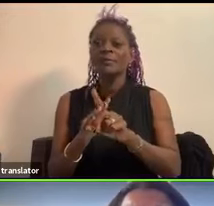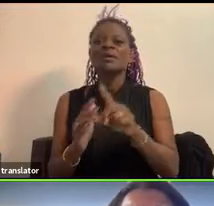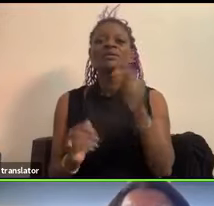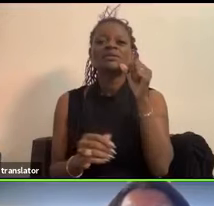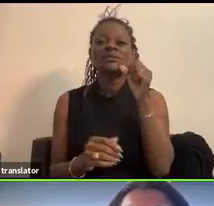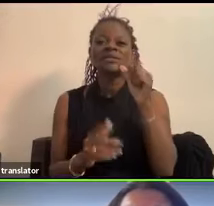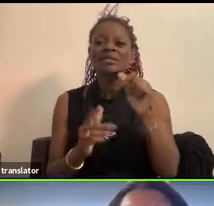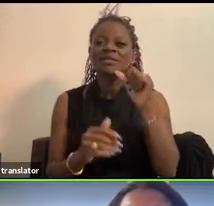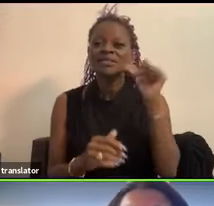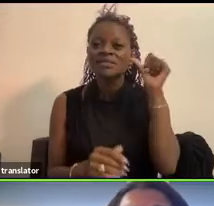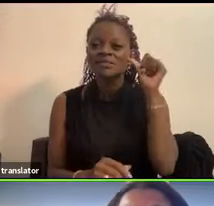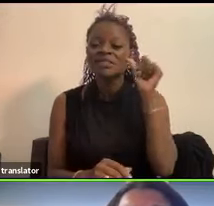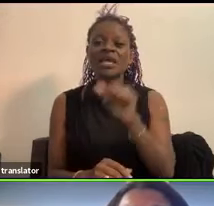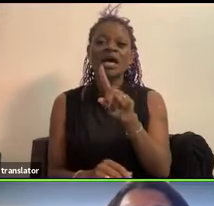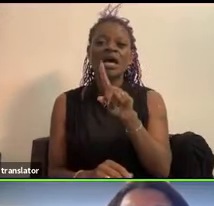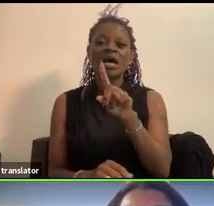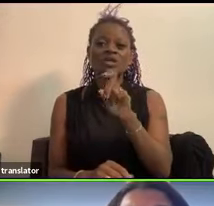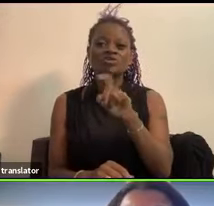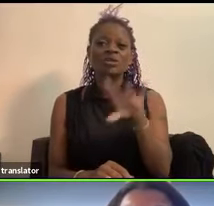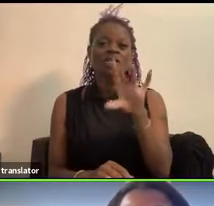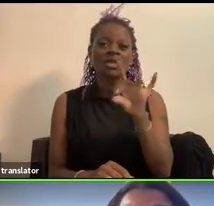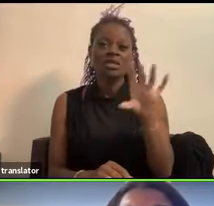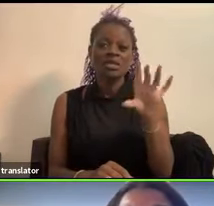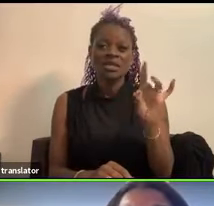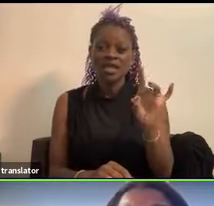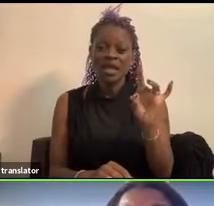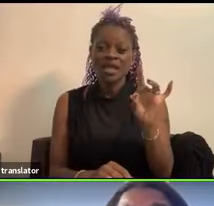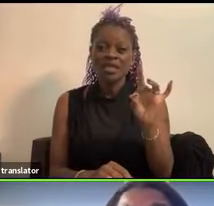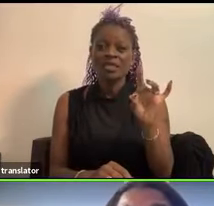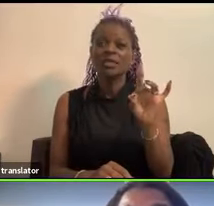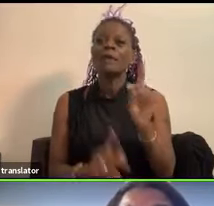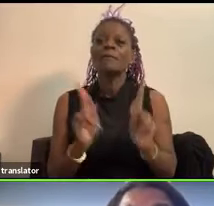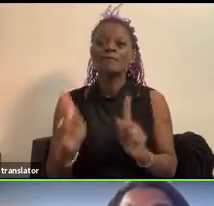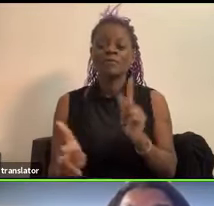Delta variant have been diagnosed in Sonoma County, which now makes the Delta